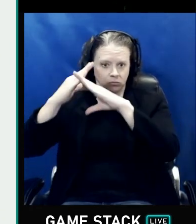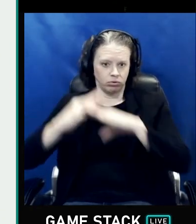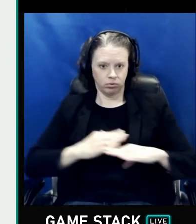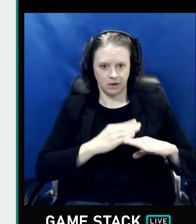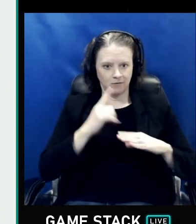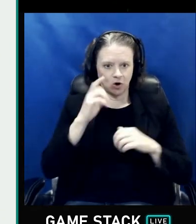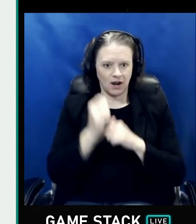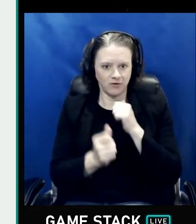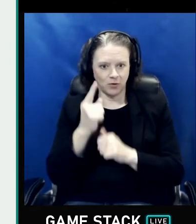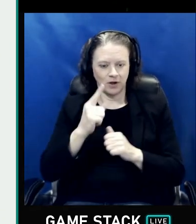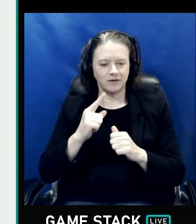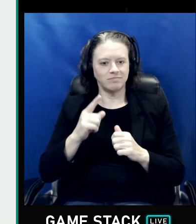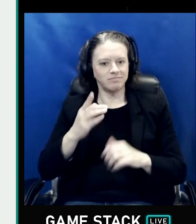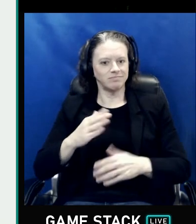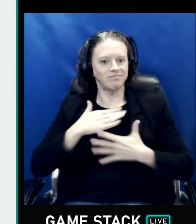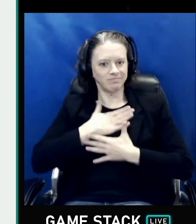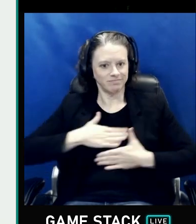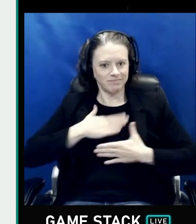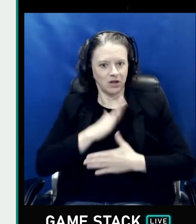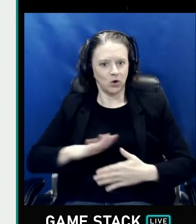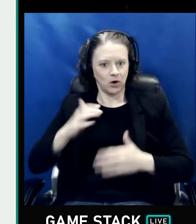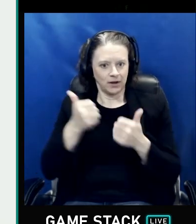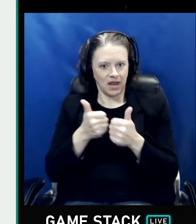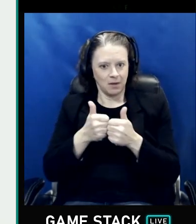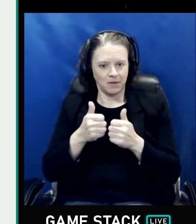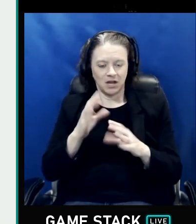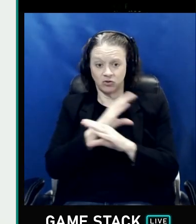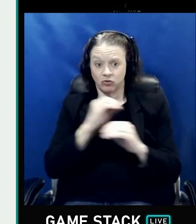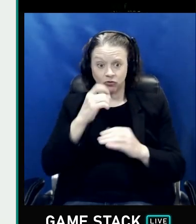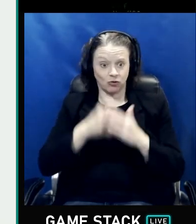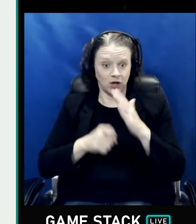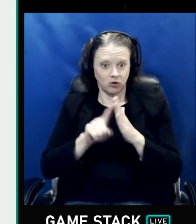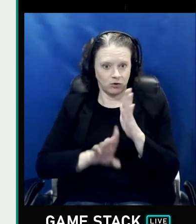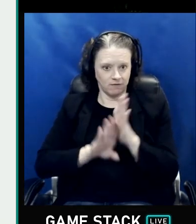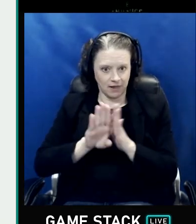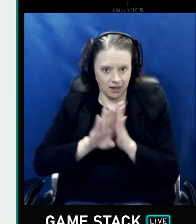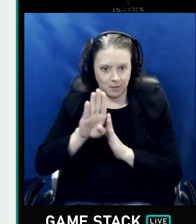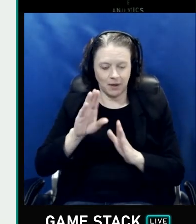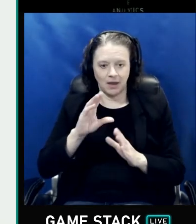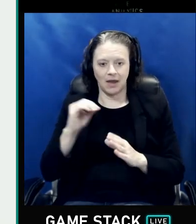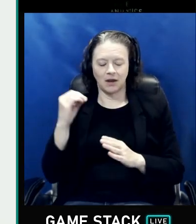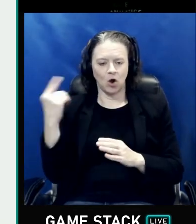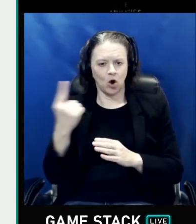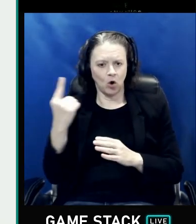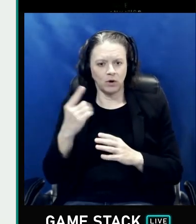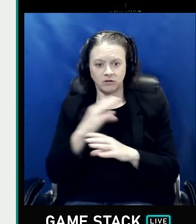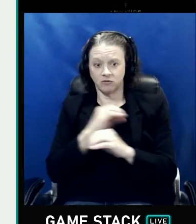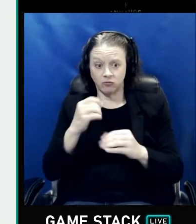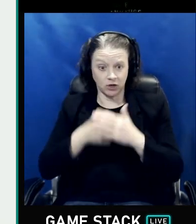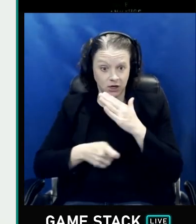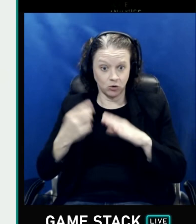And then it's free to develop everywhere. Always free to use on Xbox Live. Definitely give it a try.